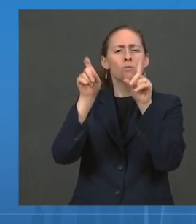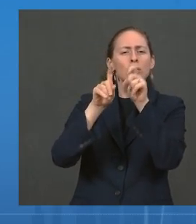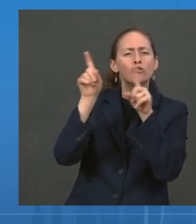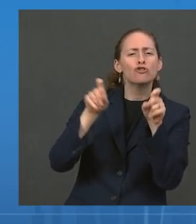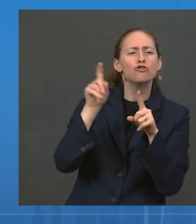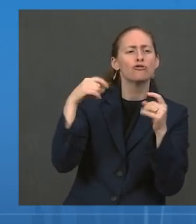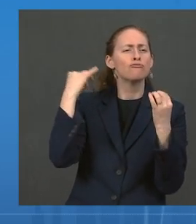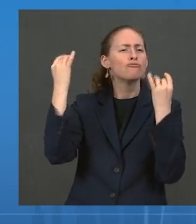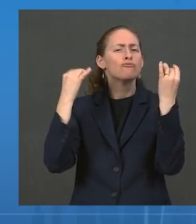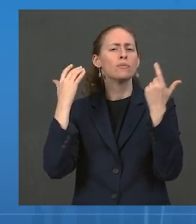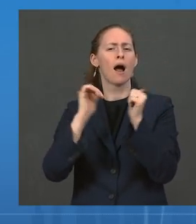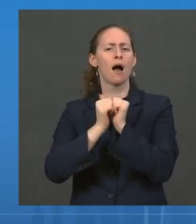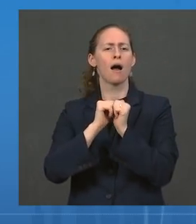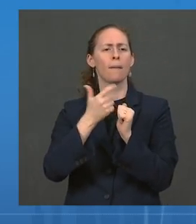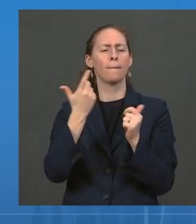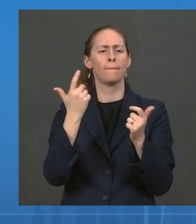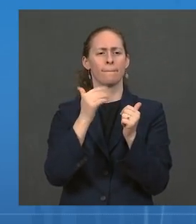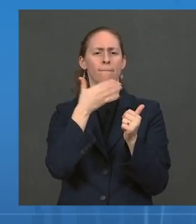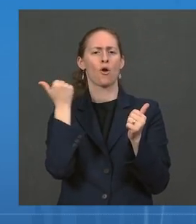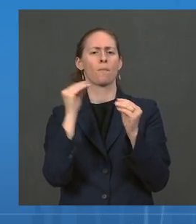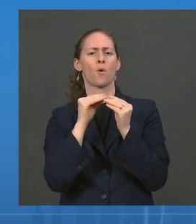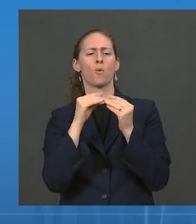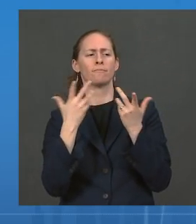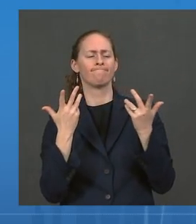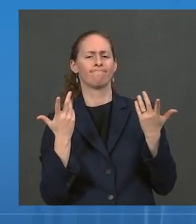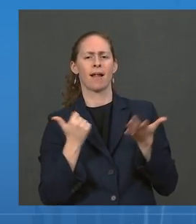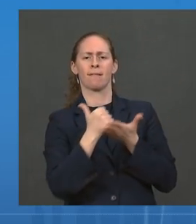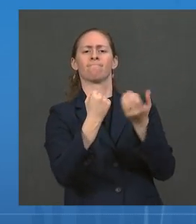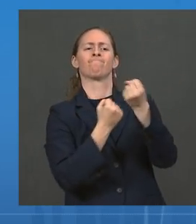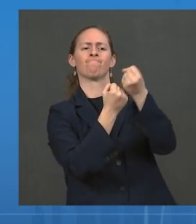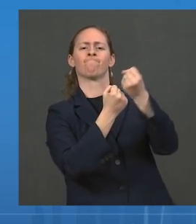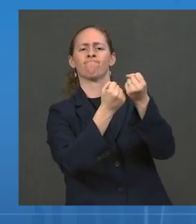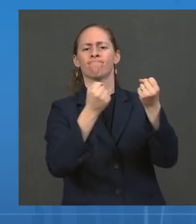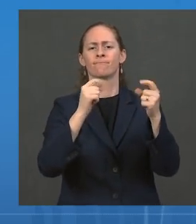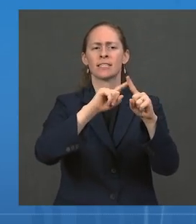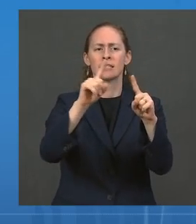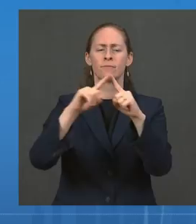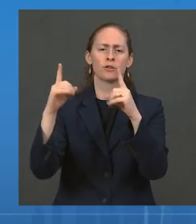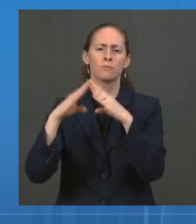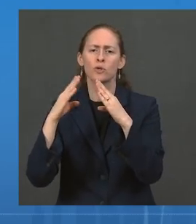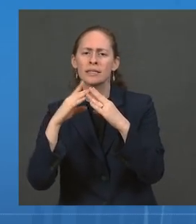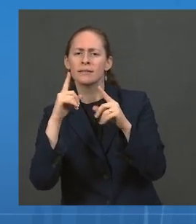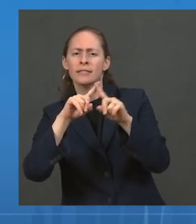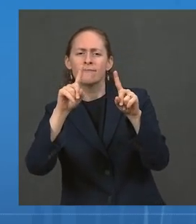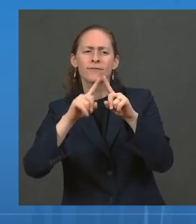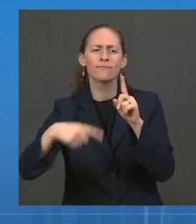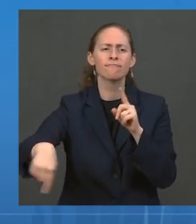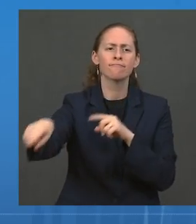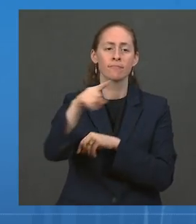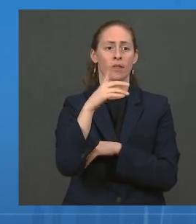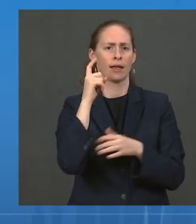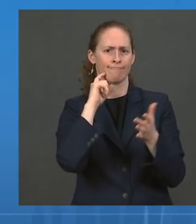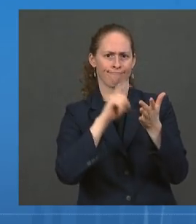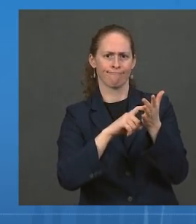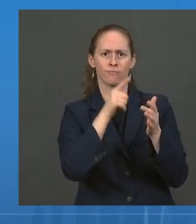Studies show that those who are unvaccinated continue to be more likely to be infected, more likely to be in the hospital,